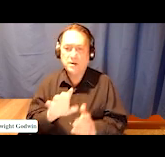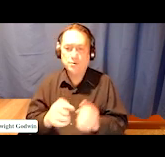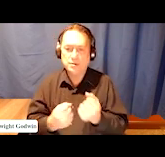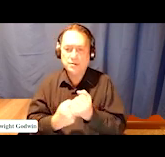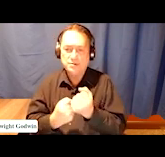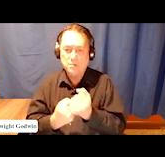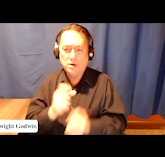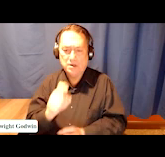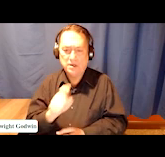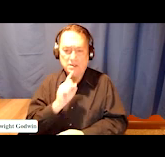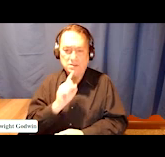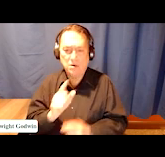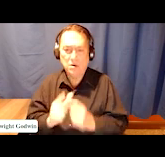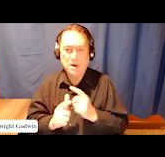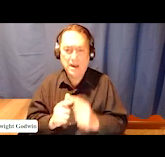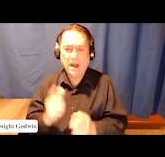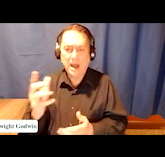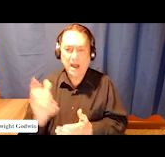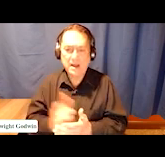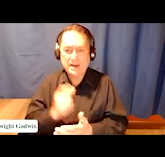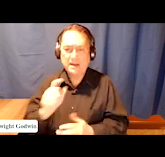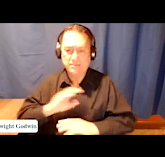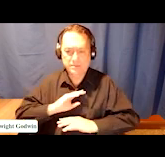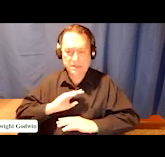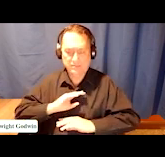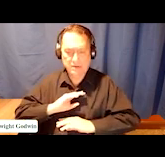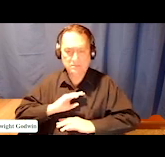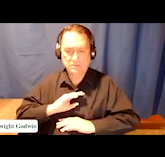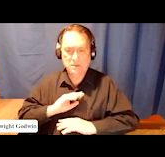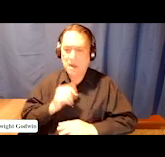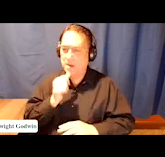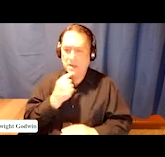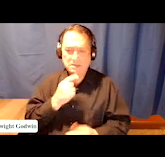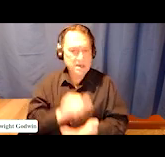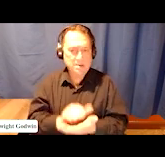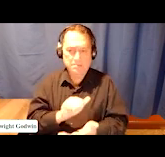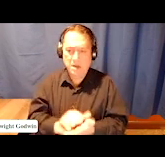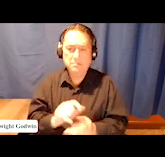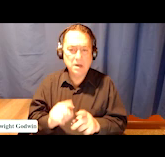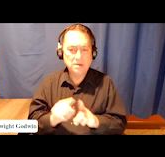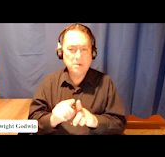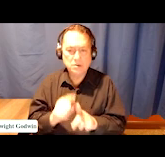and then get them met. So I'm not saying it's impossible, but I'm also saying at the same time,